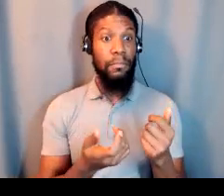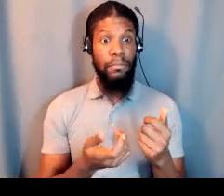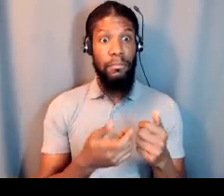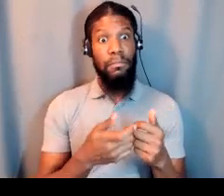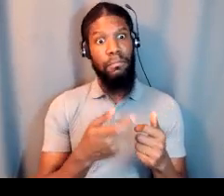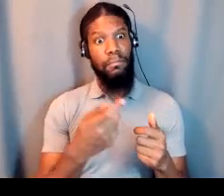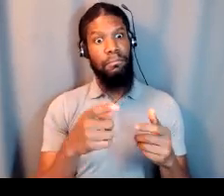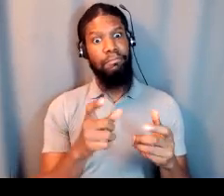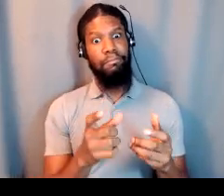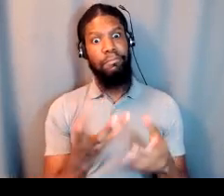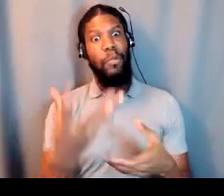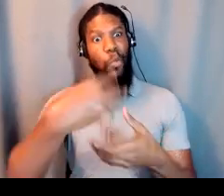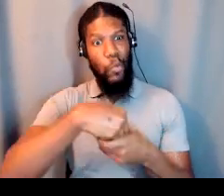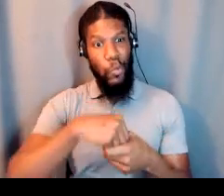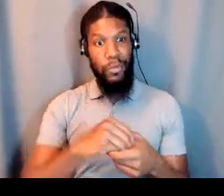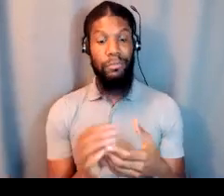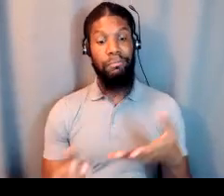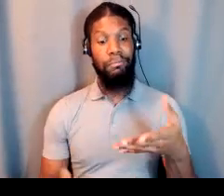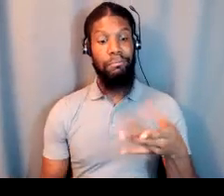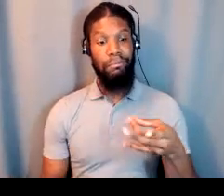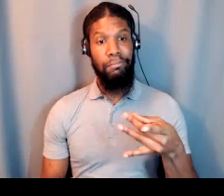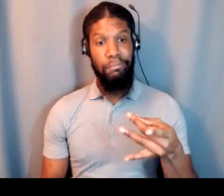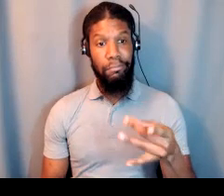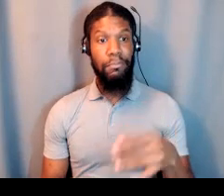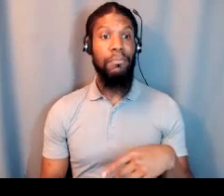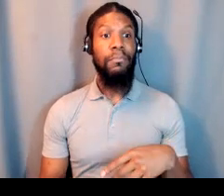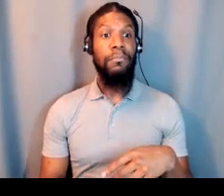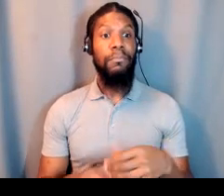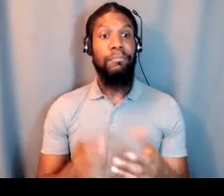include sophomores and freshmen, I also began to diversify